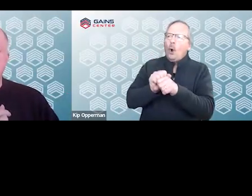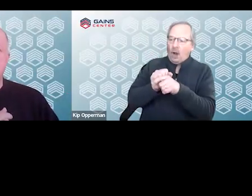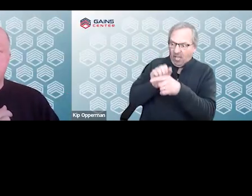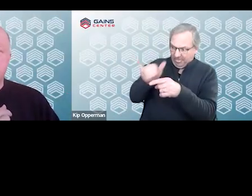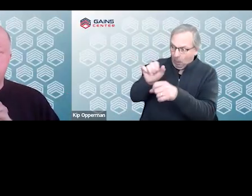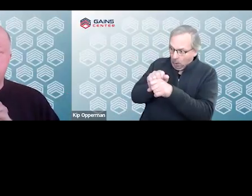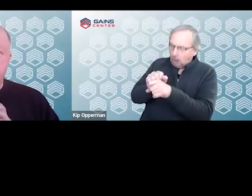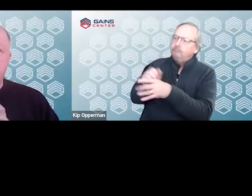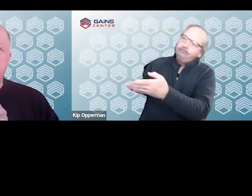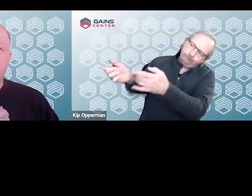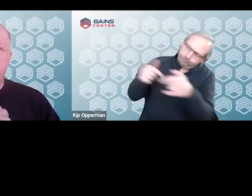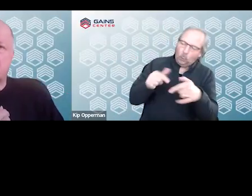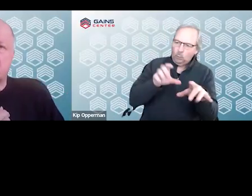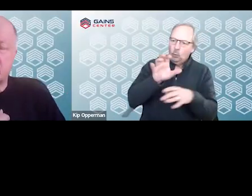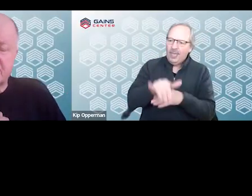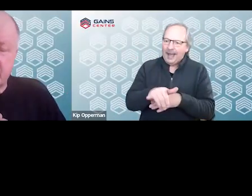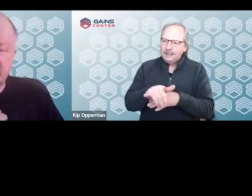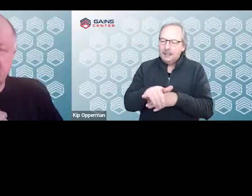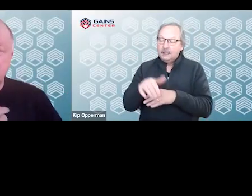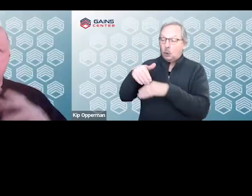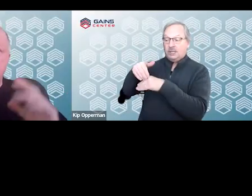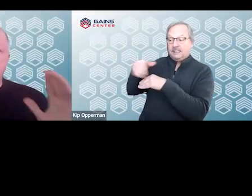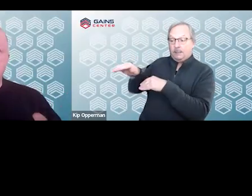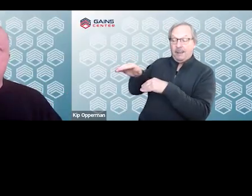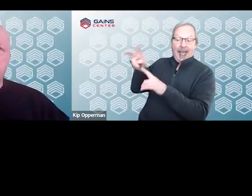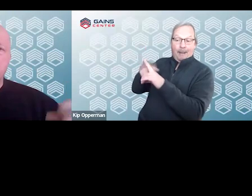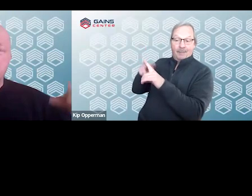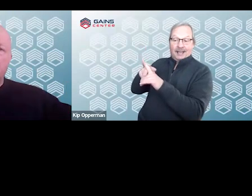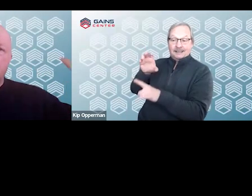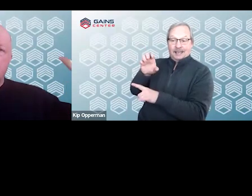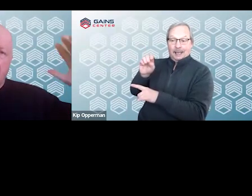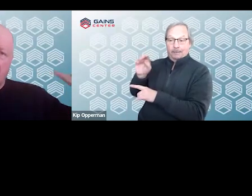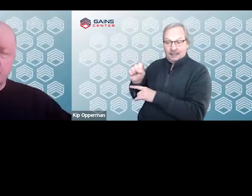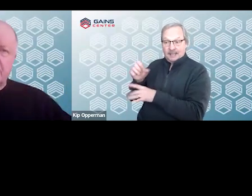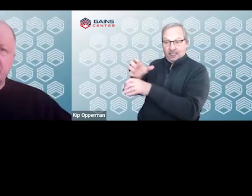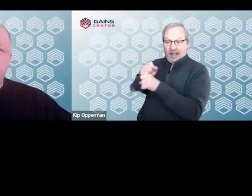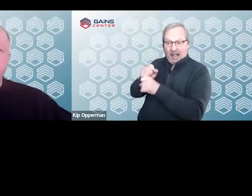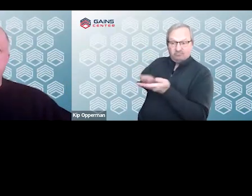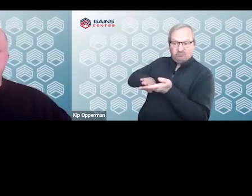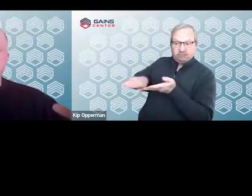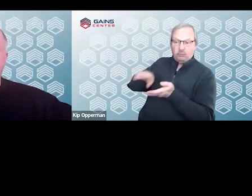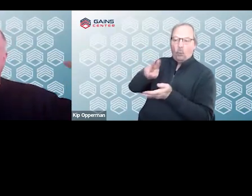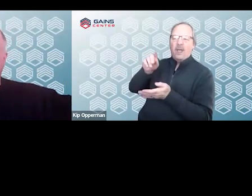And she submitted an application to CMS. They got a waiver. They had a group that designed the protocol,